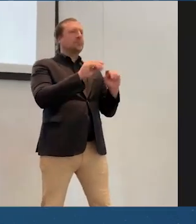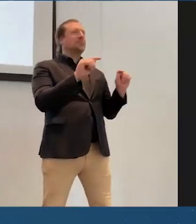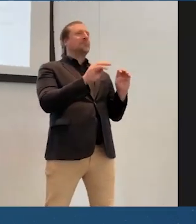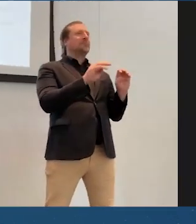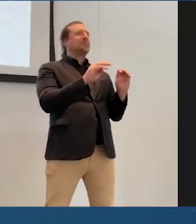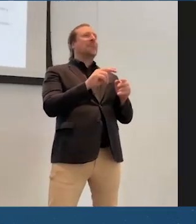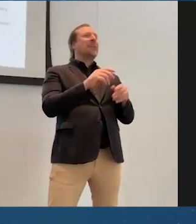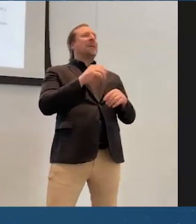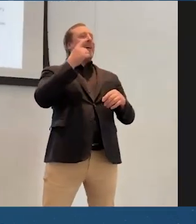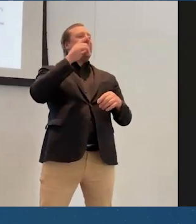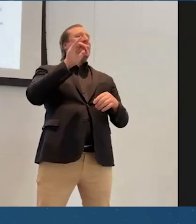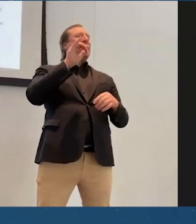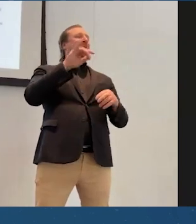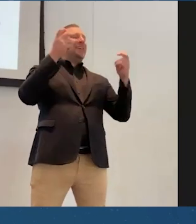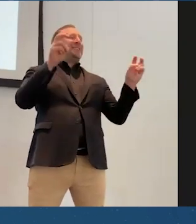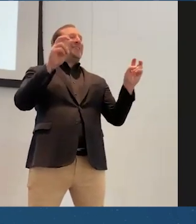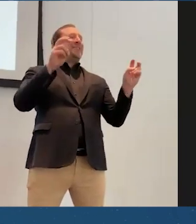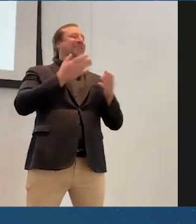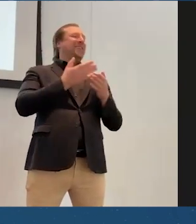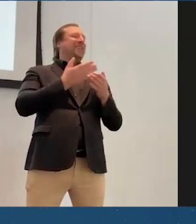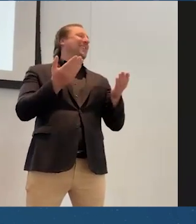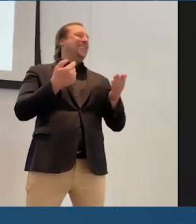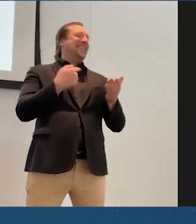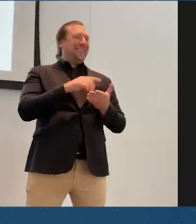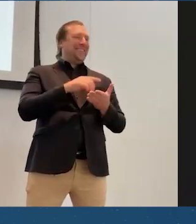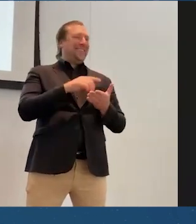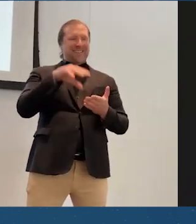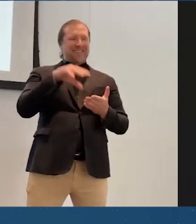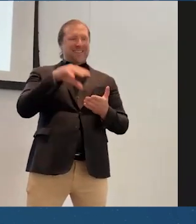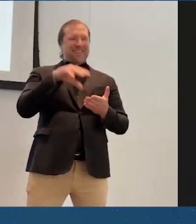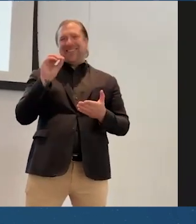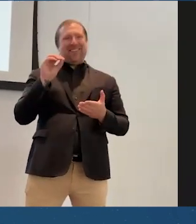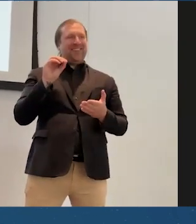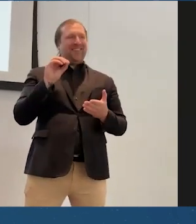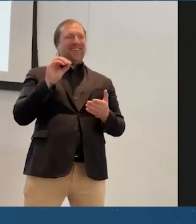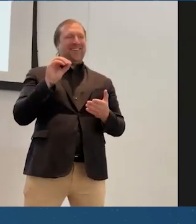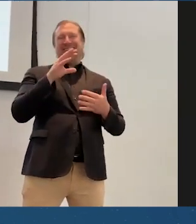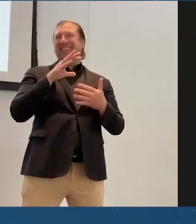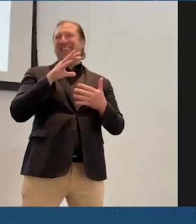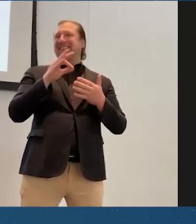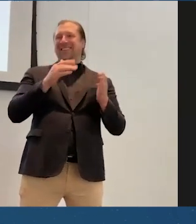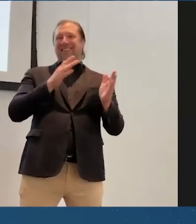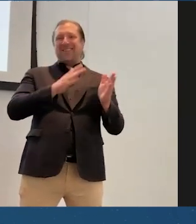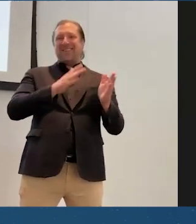Another topic of things that we've learned is selecting and preparing our co-designers.